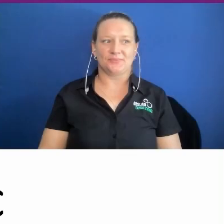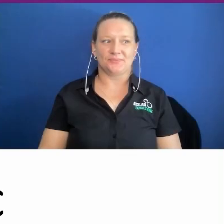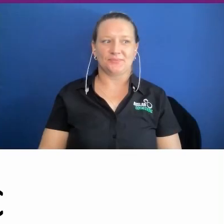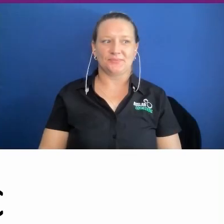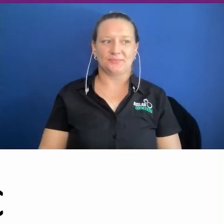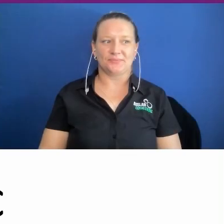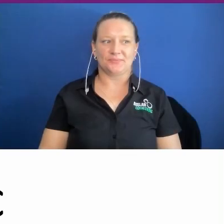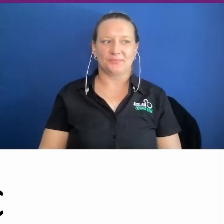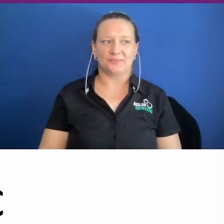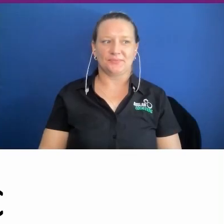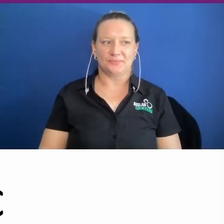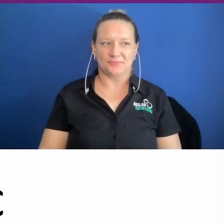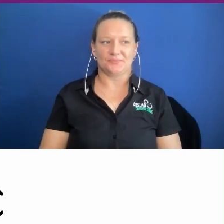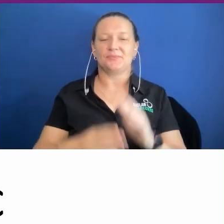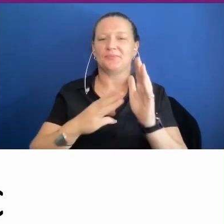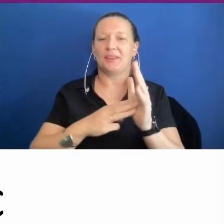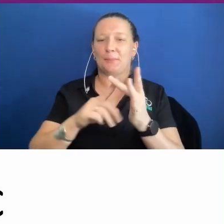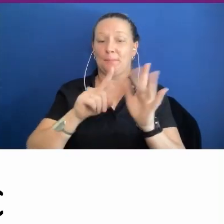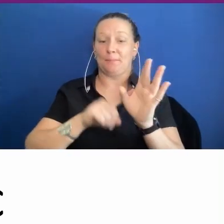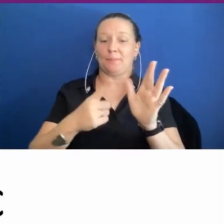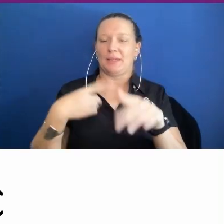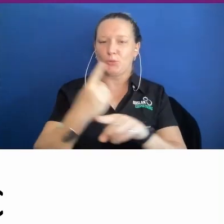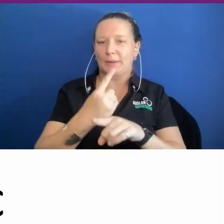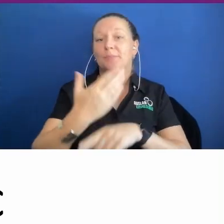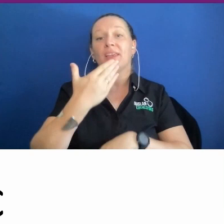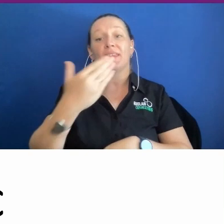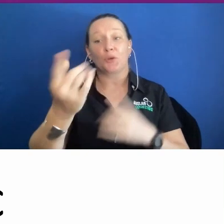Thank you everyone for coming along to the event today and for supporting Rare Disease Day.